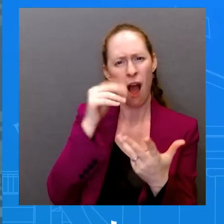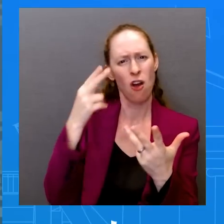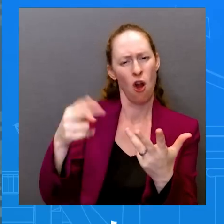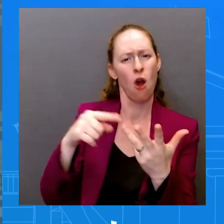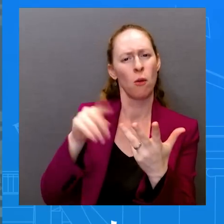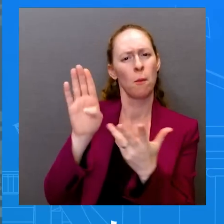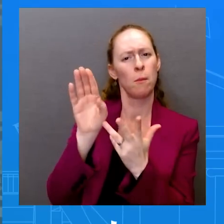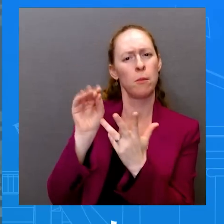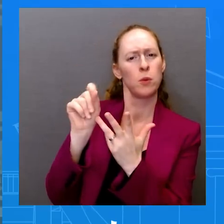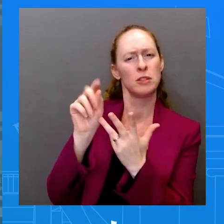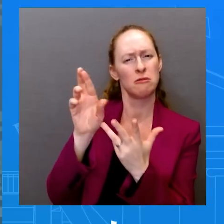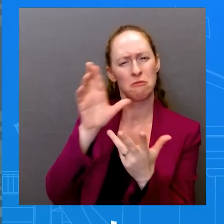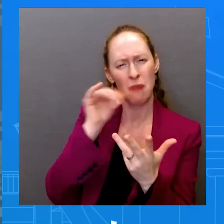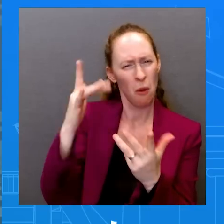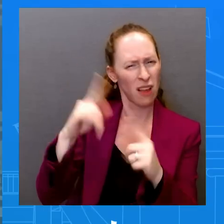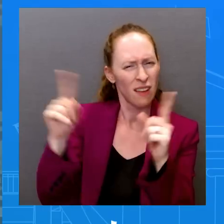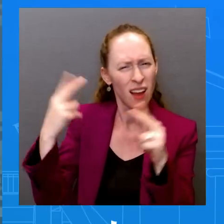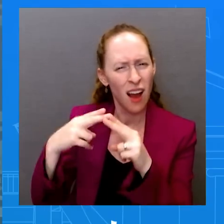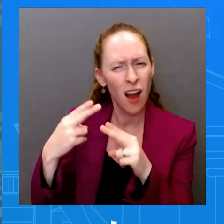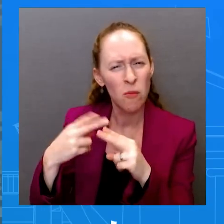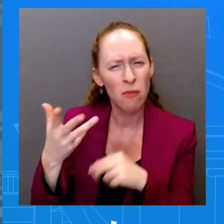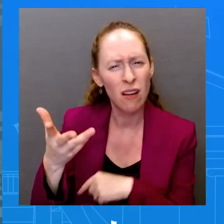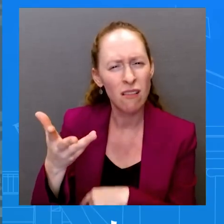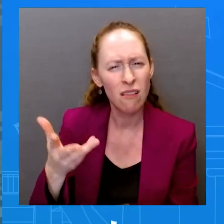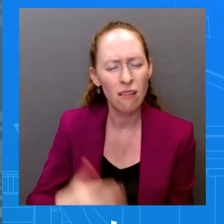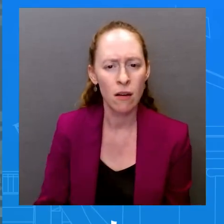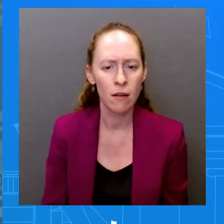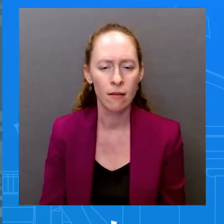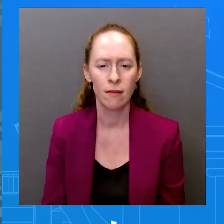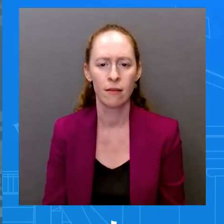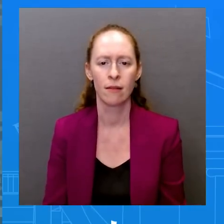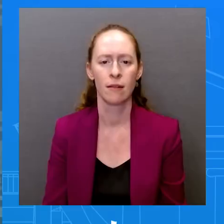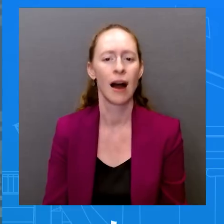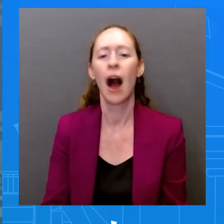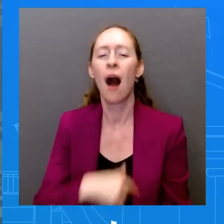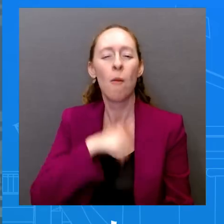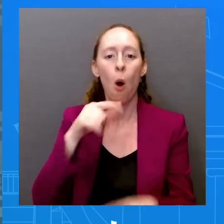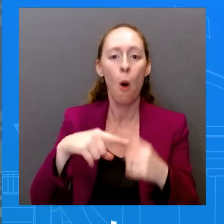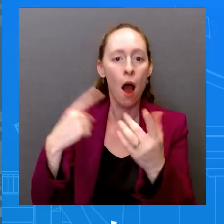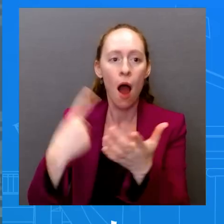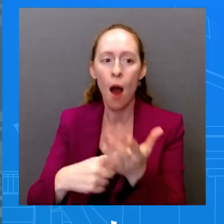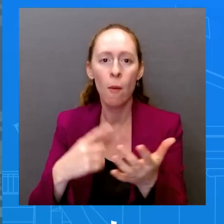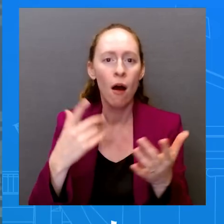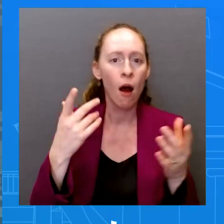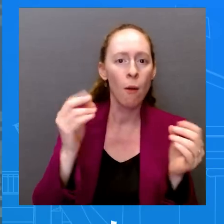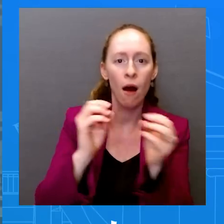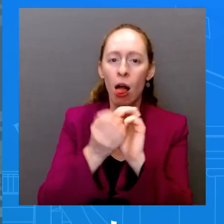I'll leave that to a booster or a vaccine. We'll just lay -- I'm just laying out what the doctors